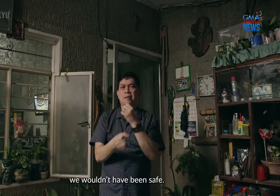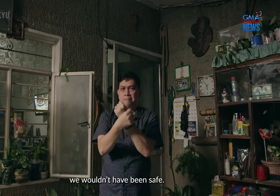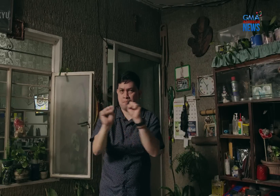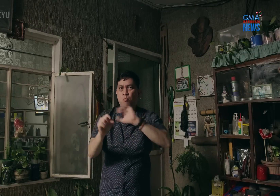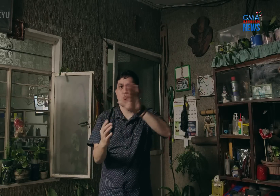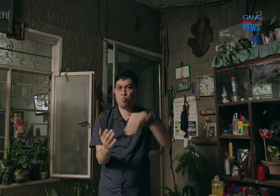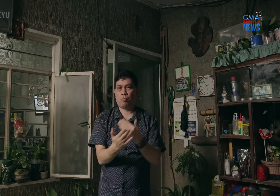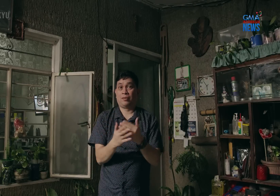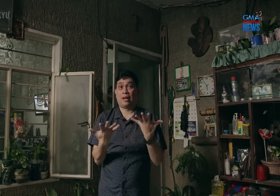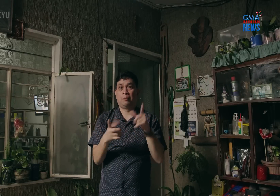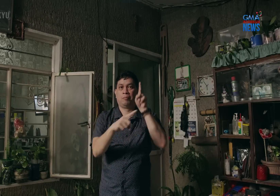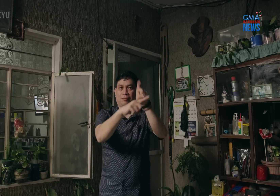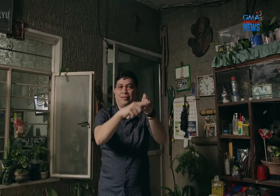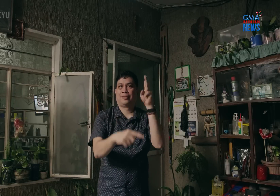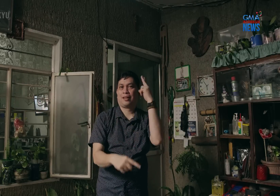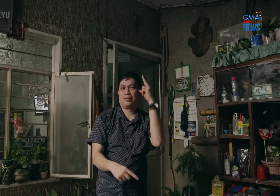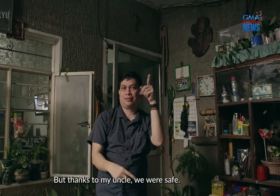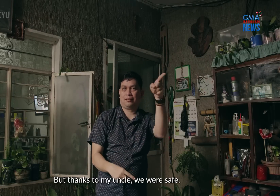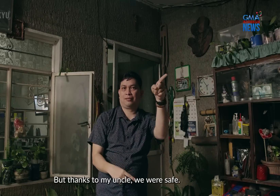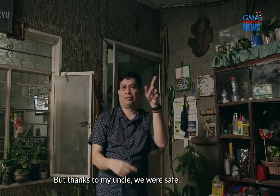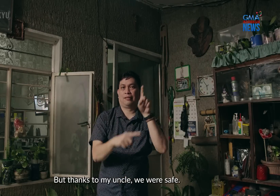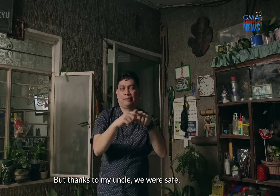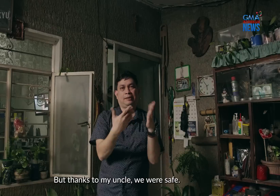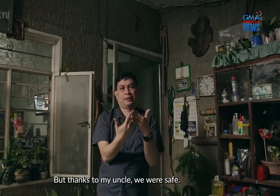During Ondoy, the water was so high.